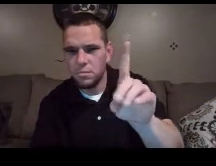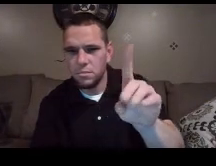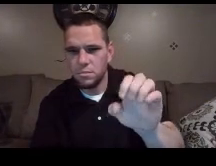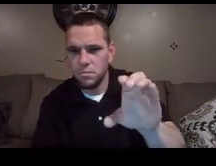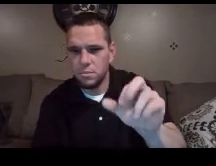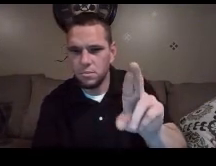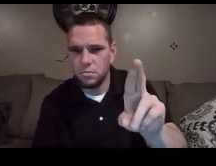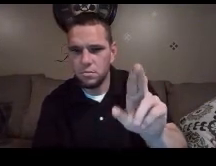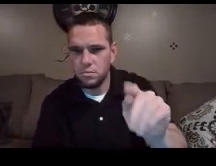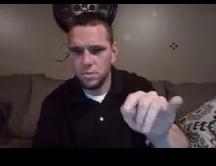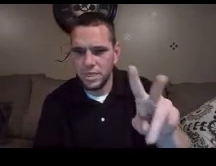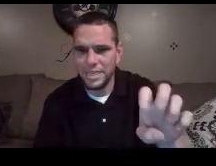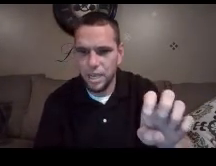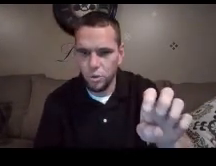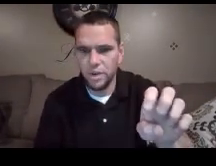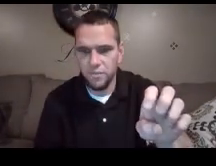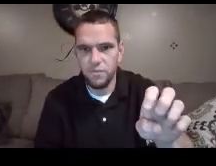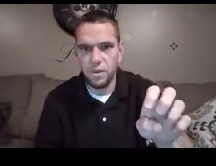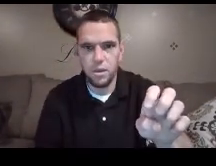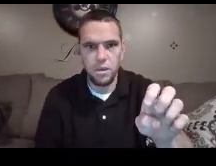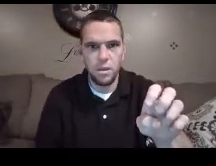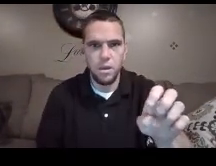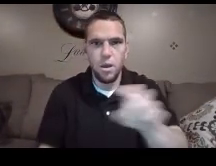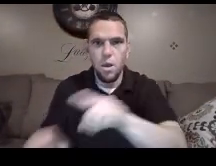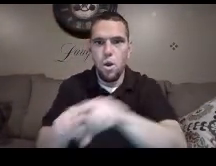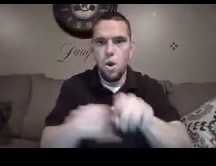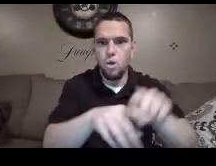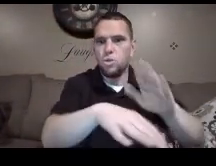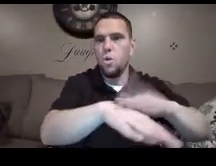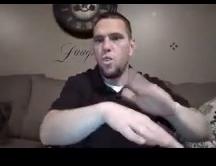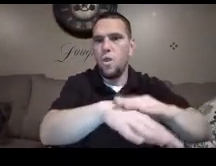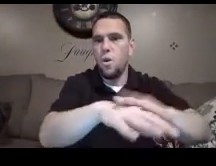I'm also going to click on the warning dialog and mark it as decorative.